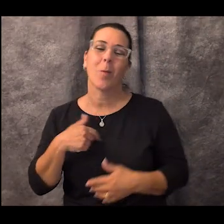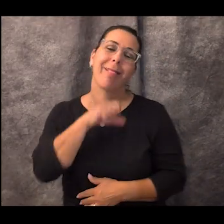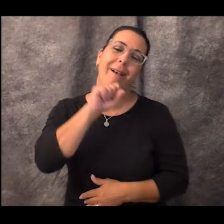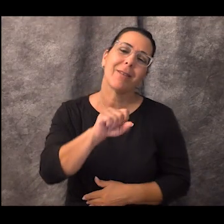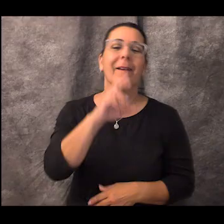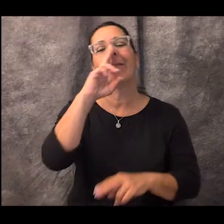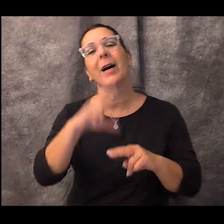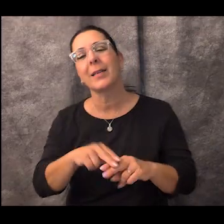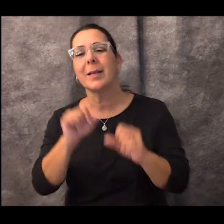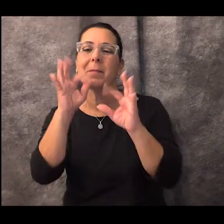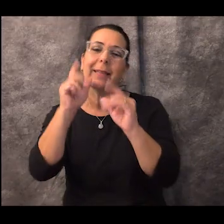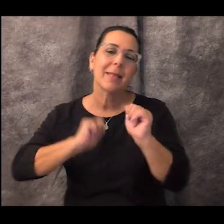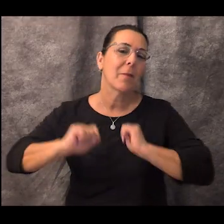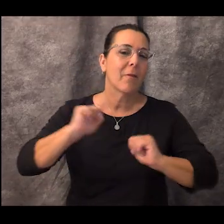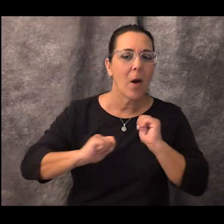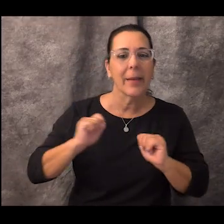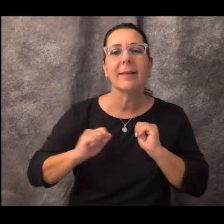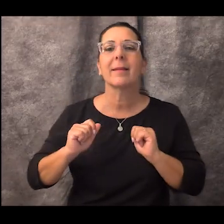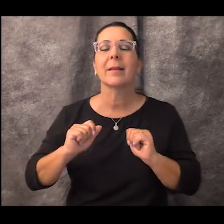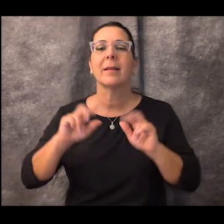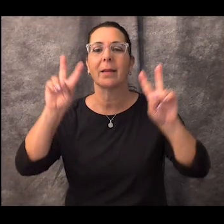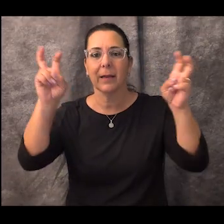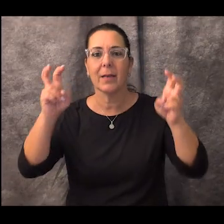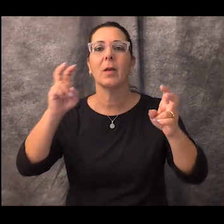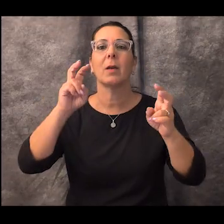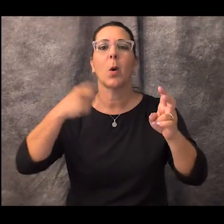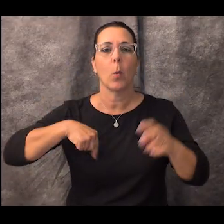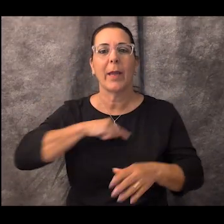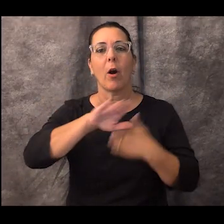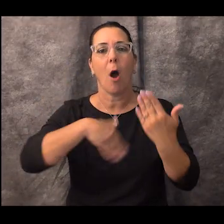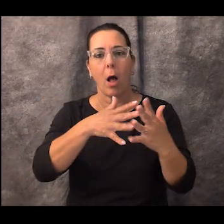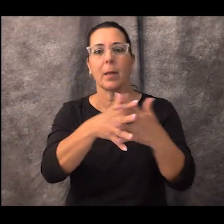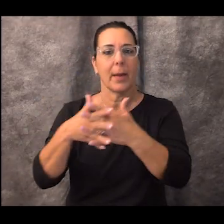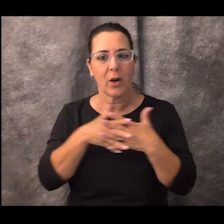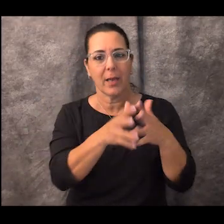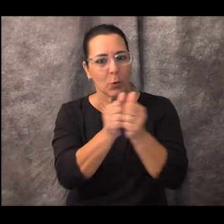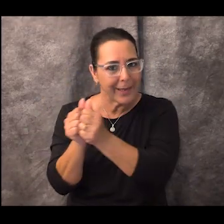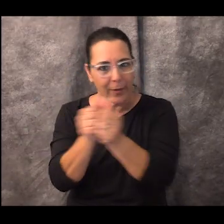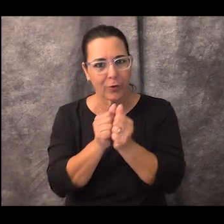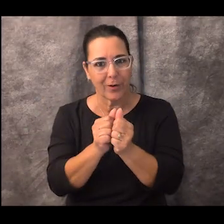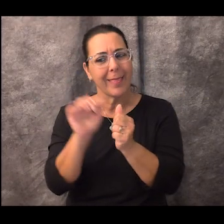It was an amazing performance. And that we are all in America together. We are all America. That's the message, right?